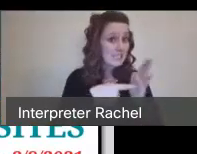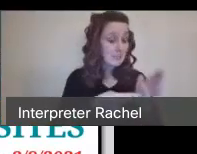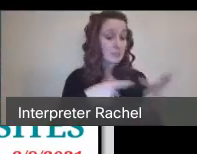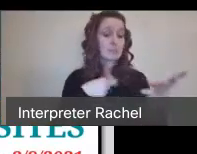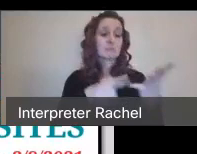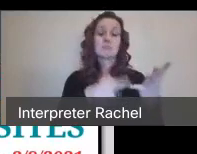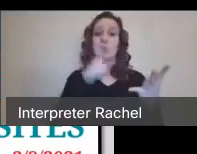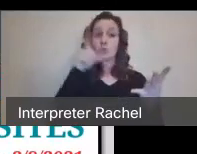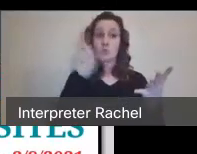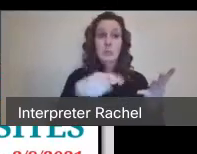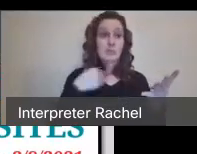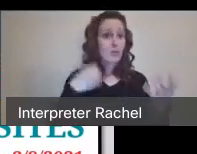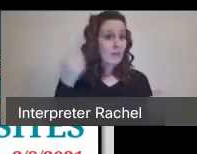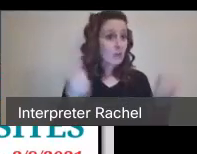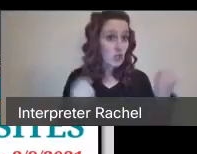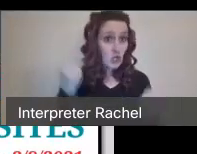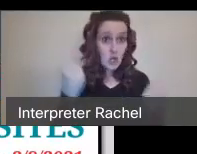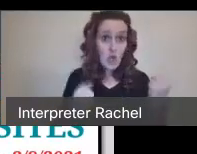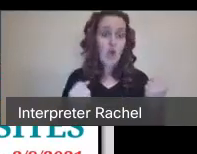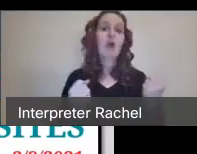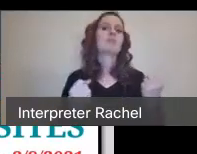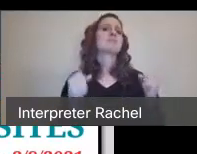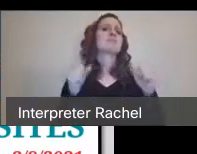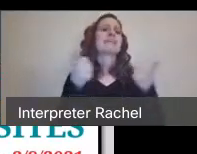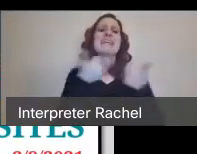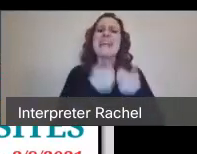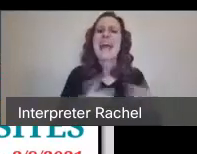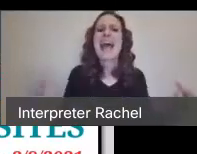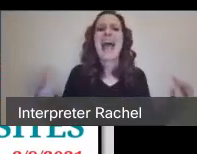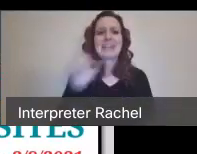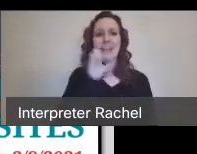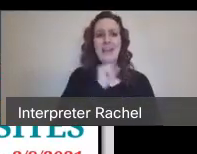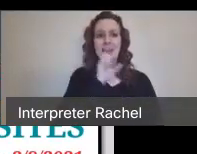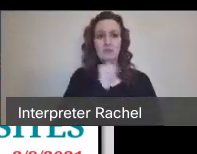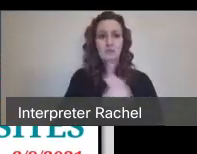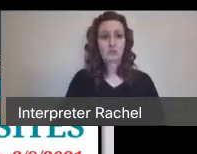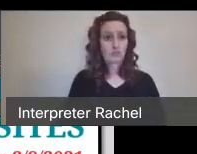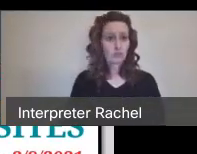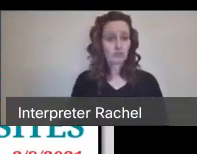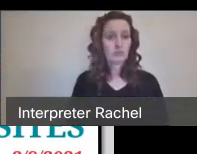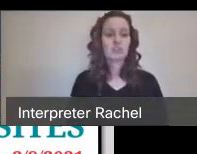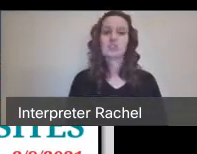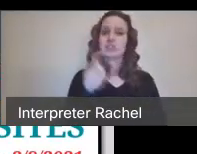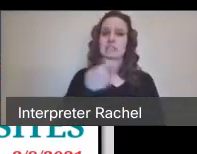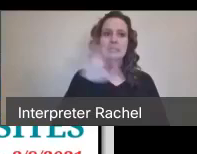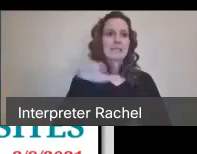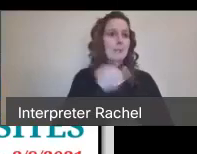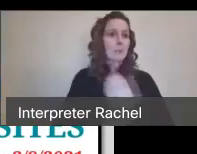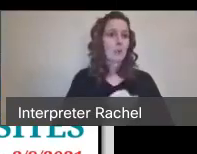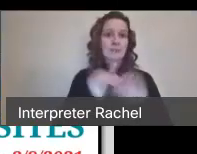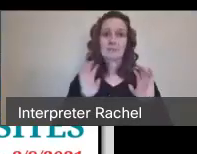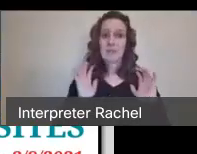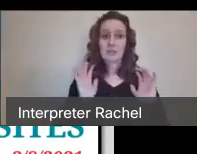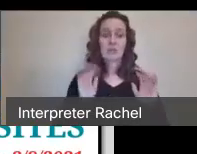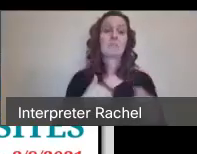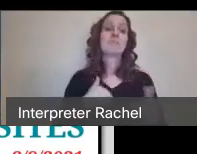a car, you can be of any age. All you need is an appointment and to make an appointment, you can do